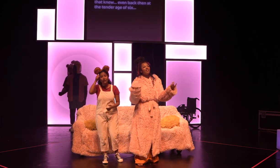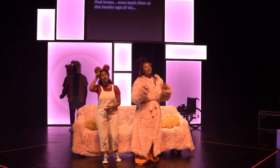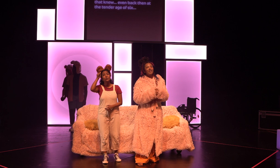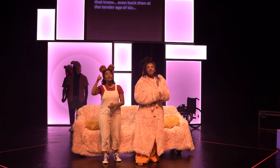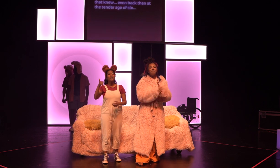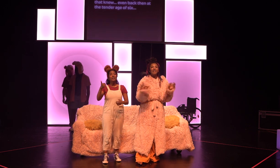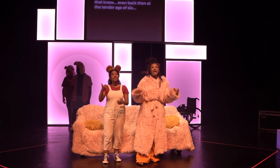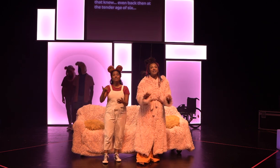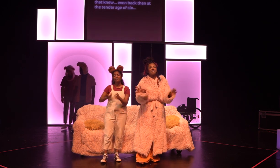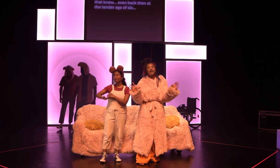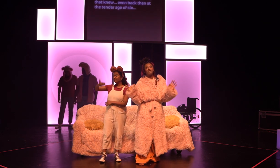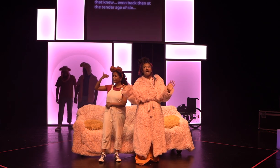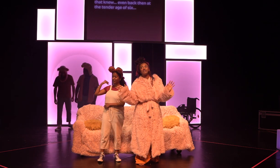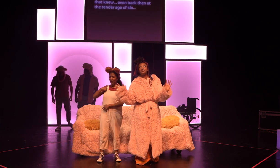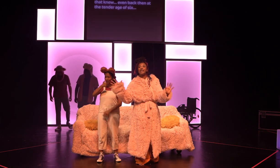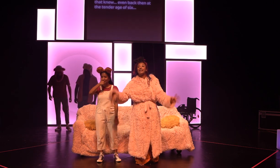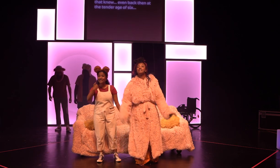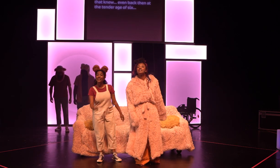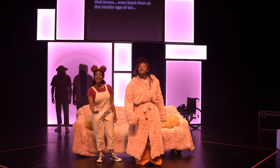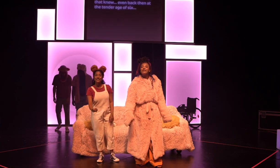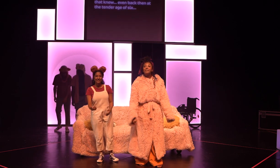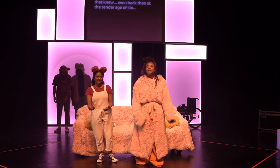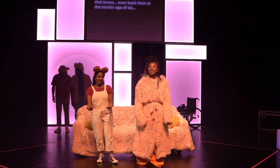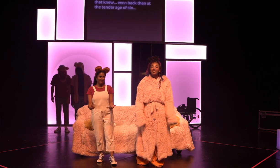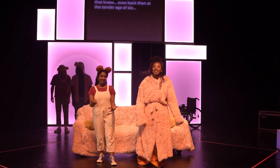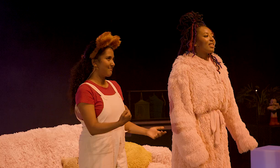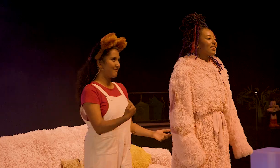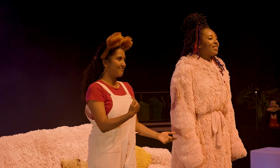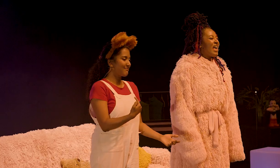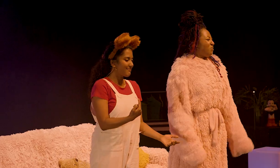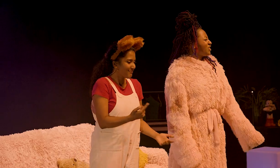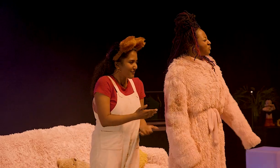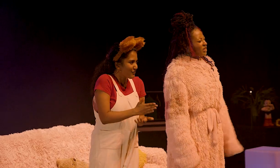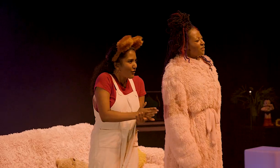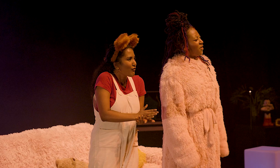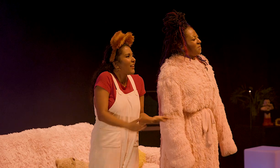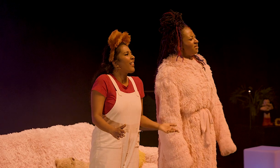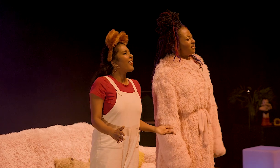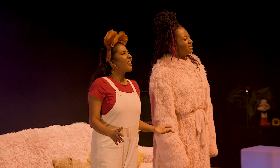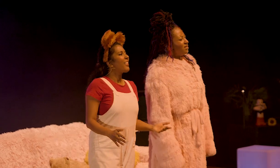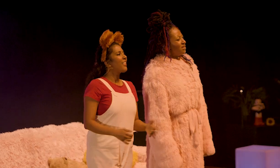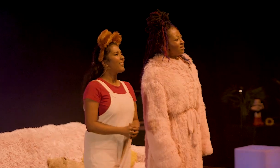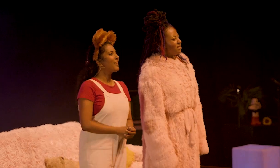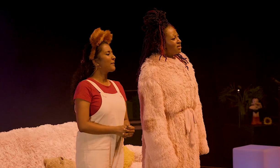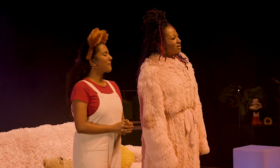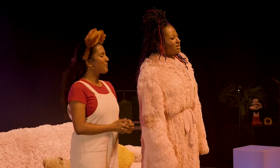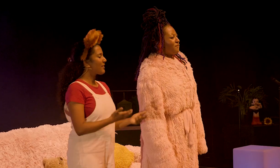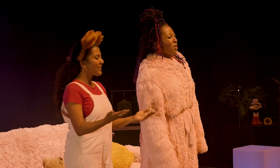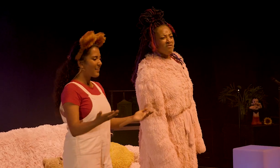even back then, at the tender age of six, it was just a wish fulfillment.